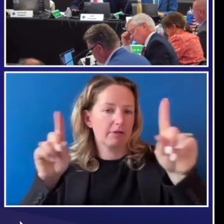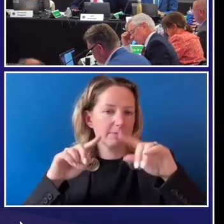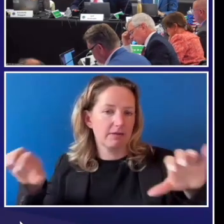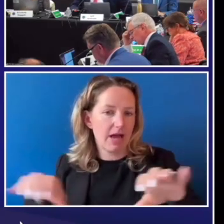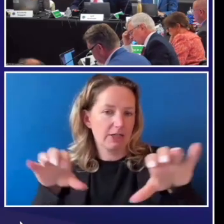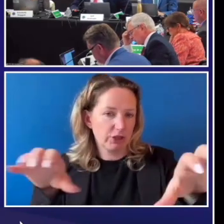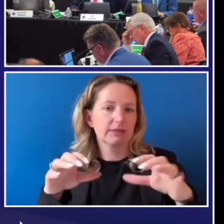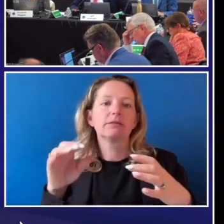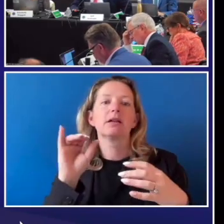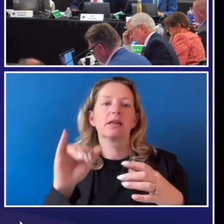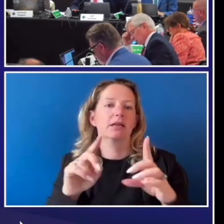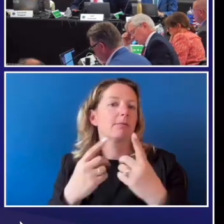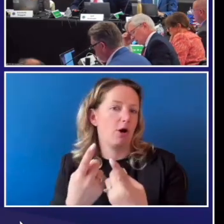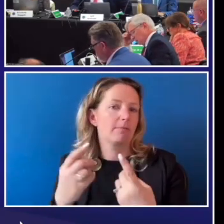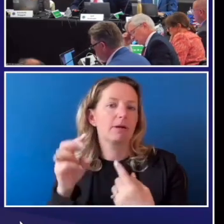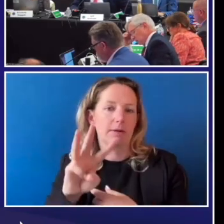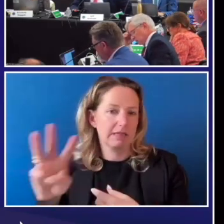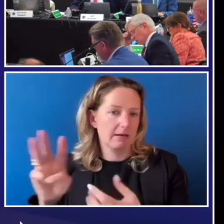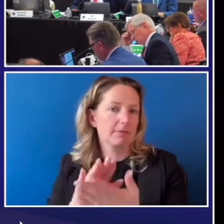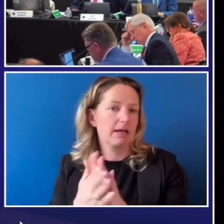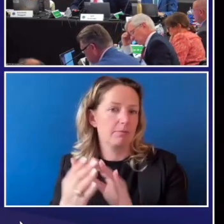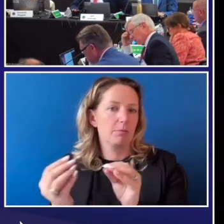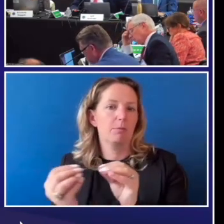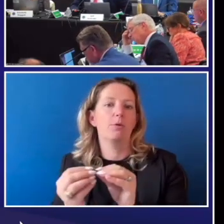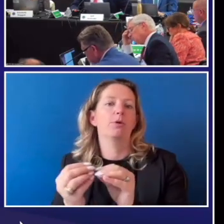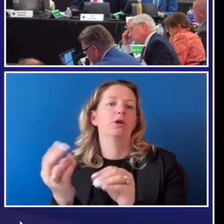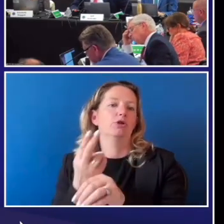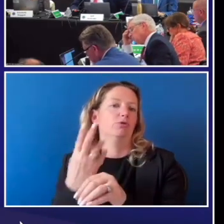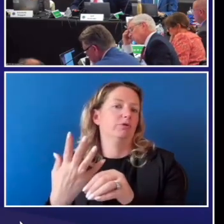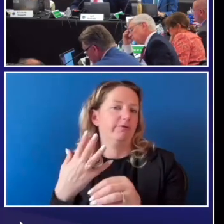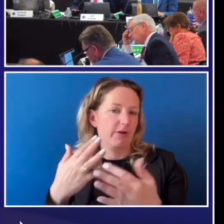friendly, um, than, um, specifically publishing everything in the federal register.